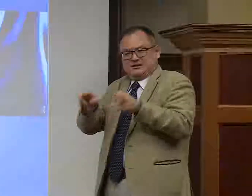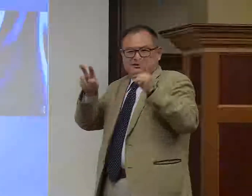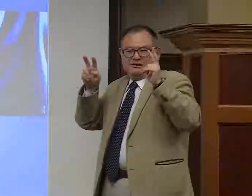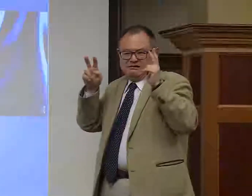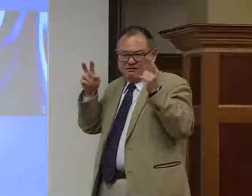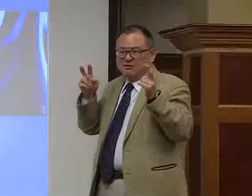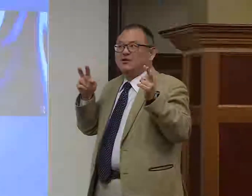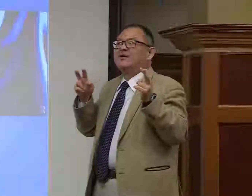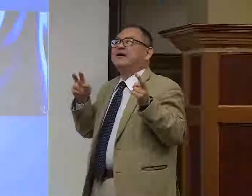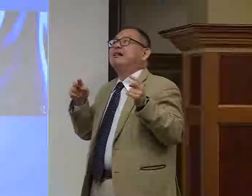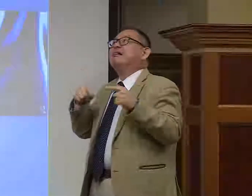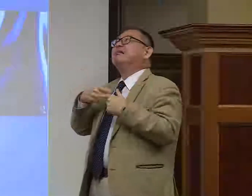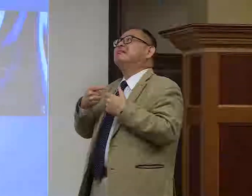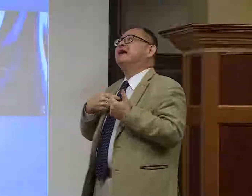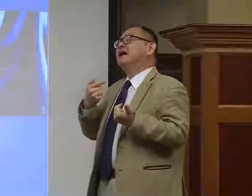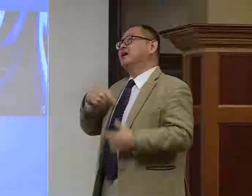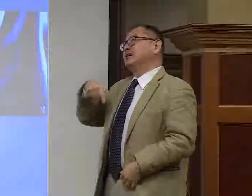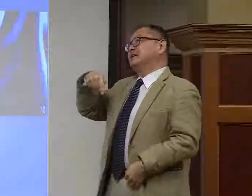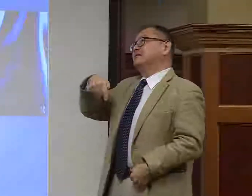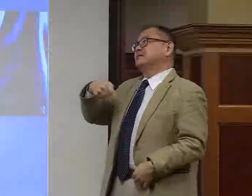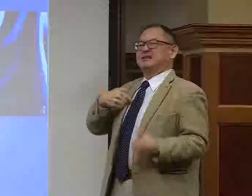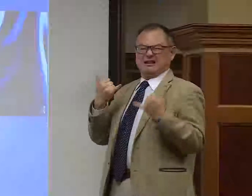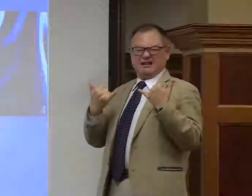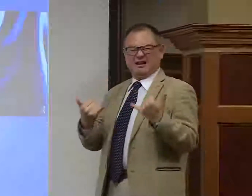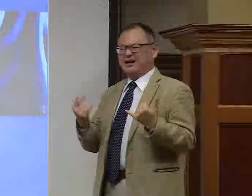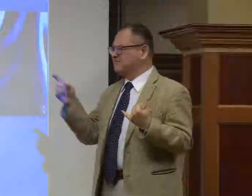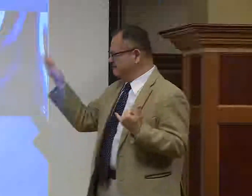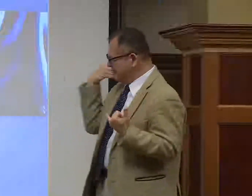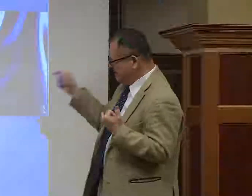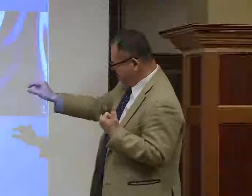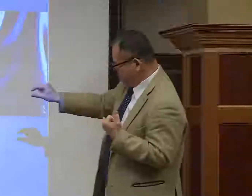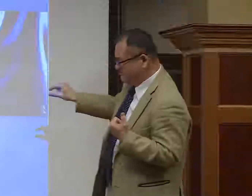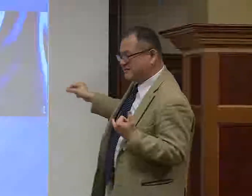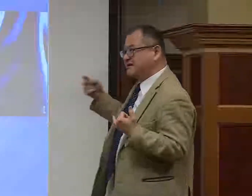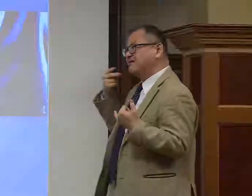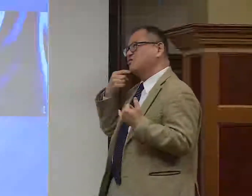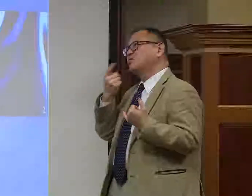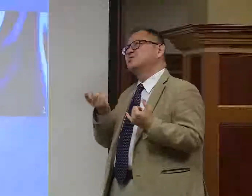on that population more so.